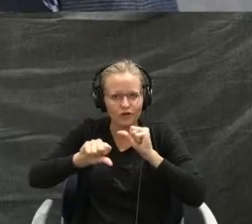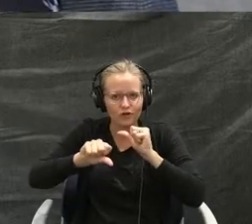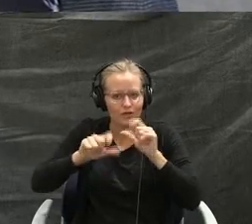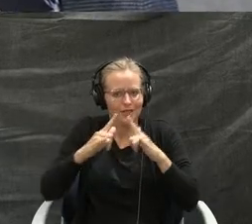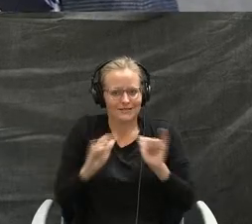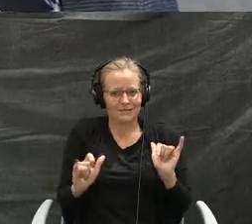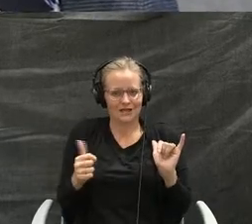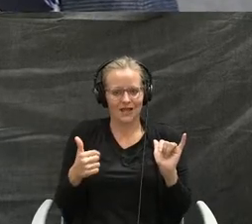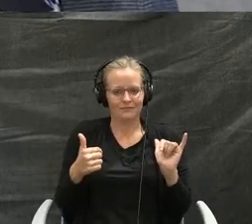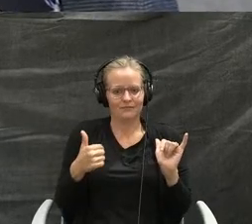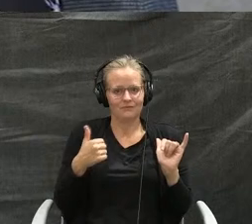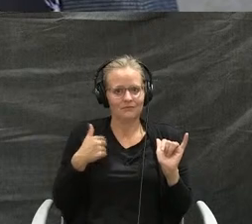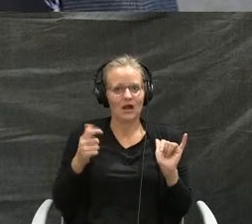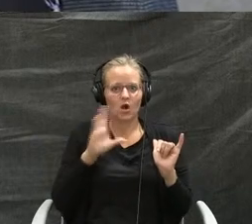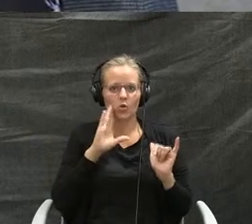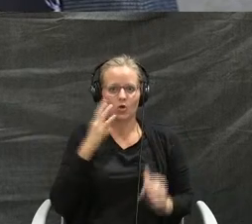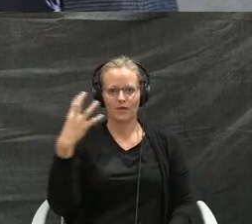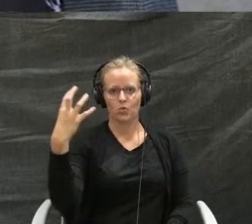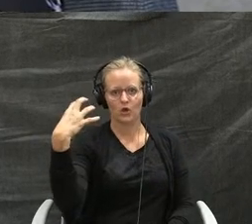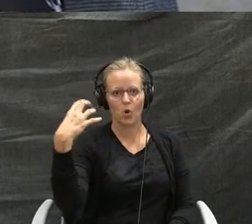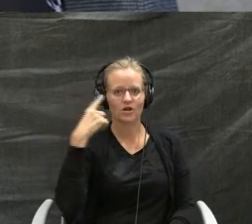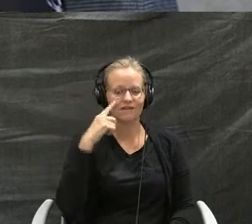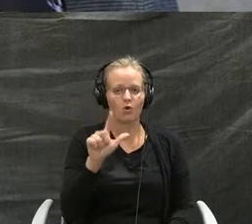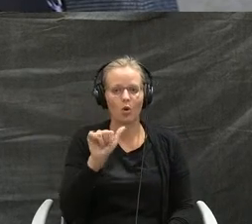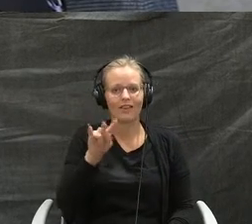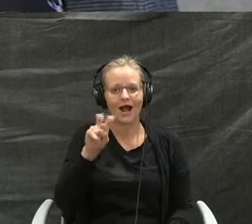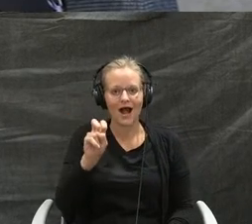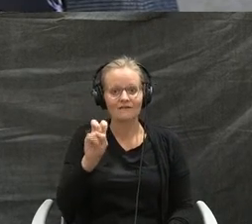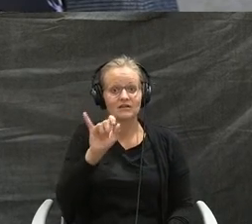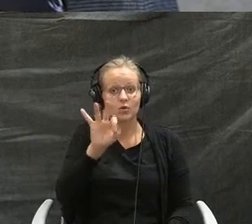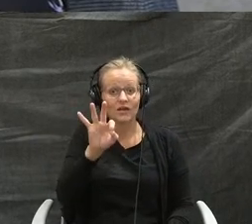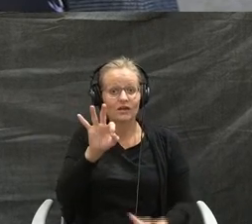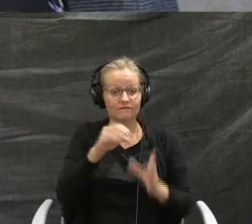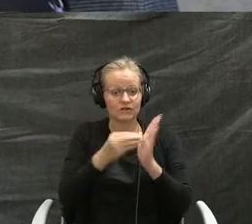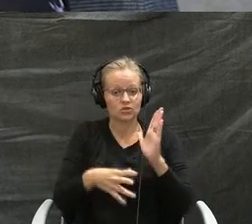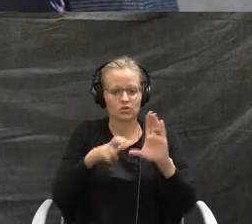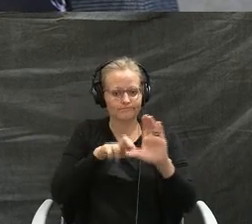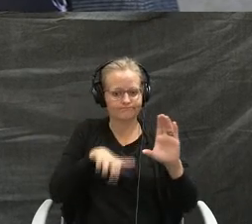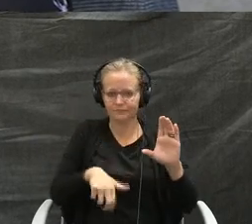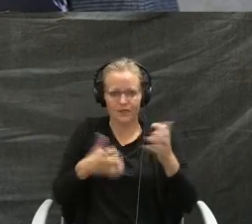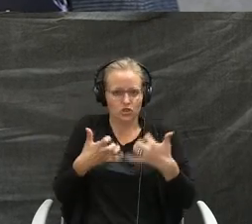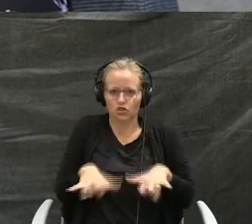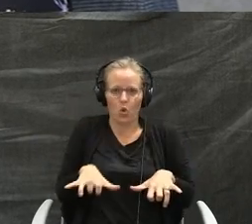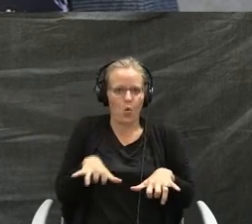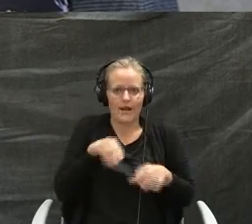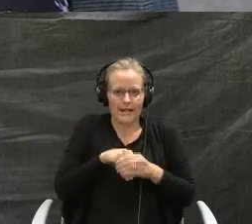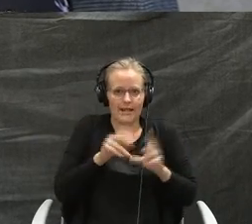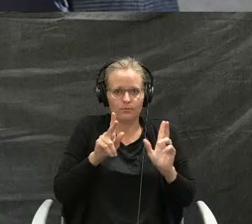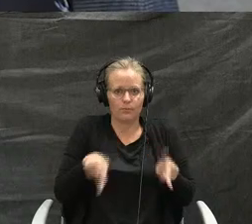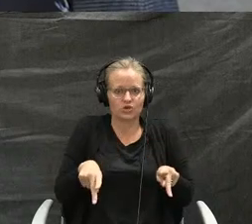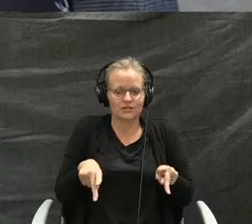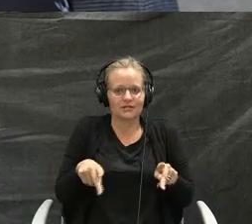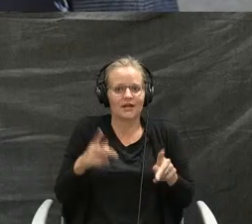that students who opt out of in person instruction can witness my lesson. It seems that could be more effective in a Google